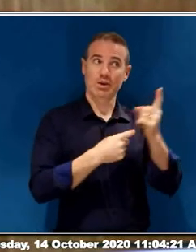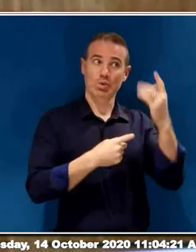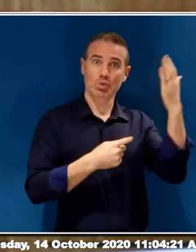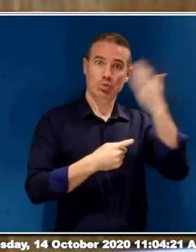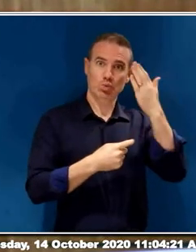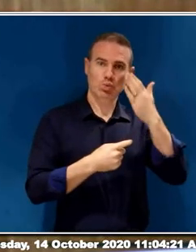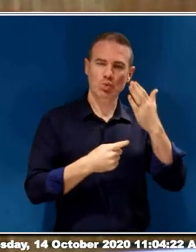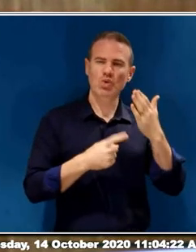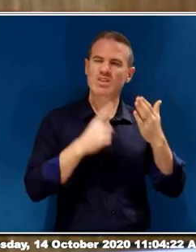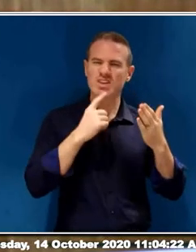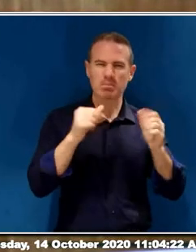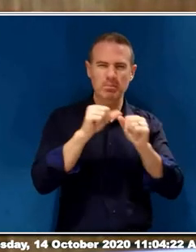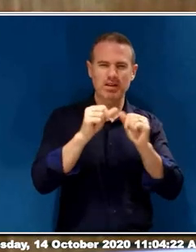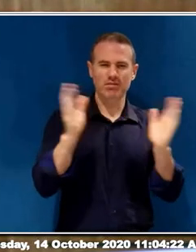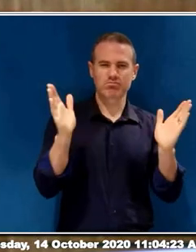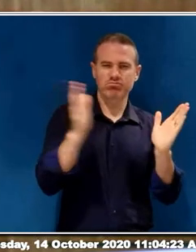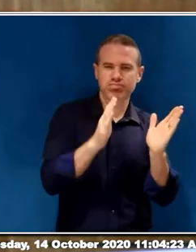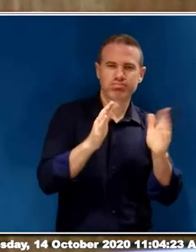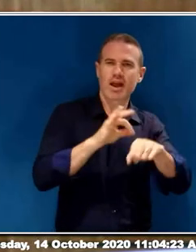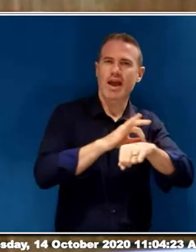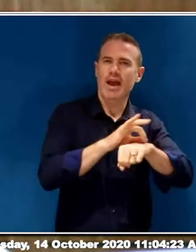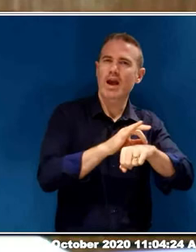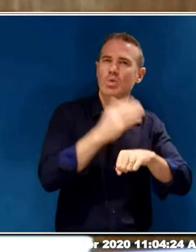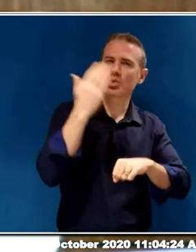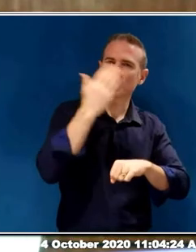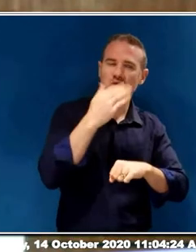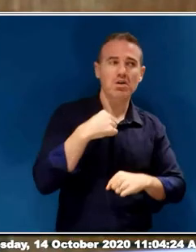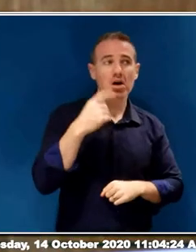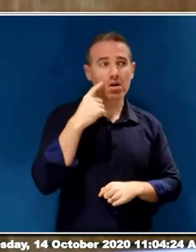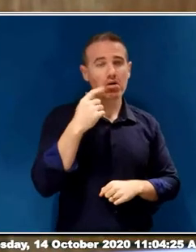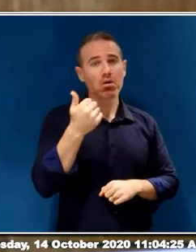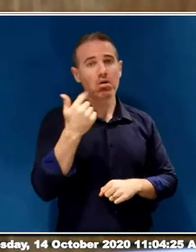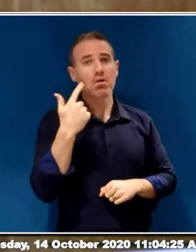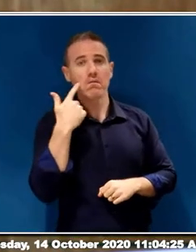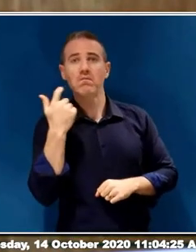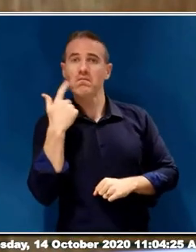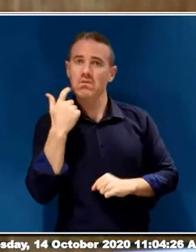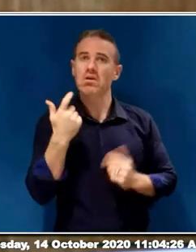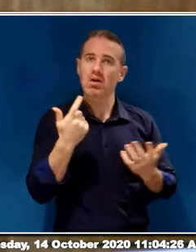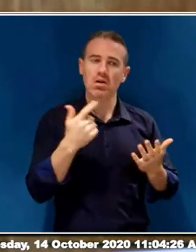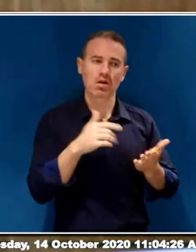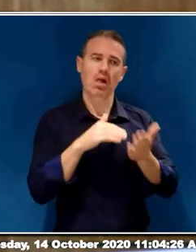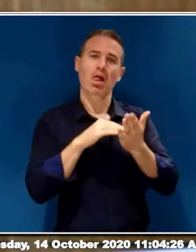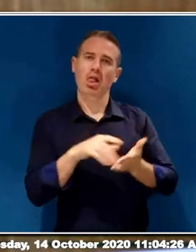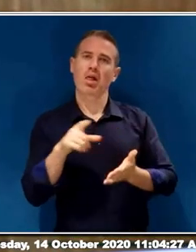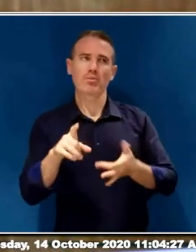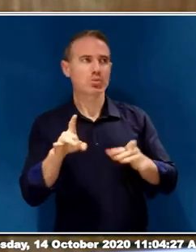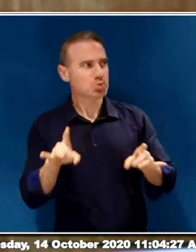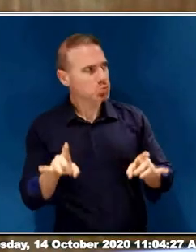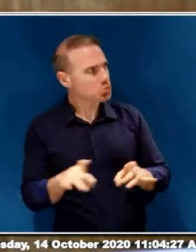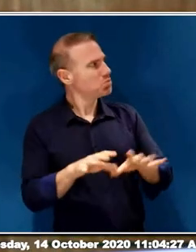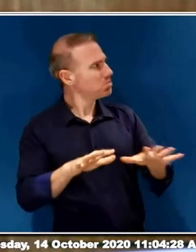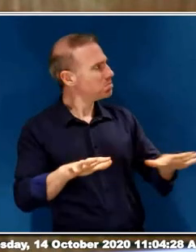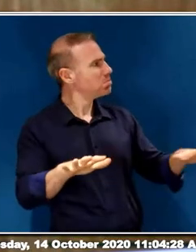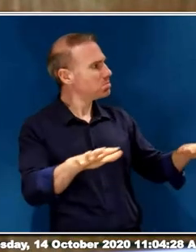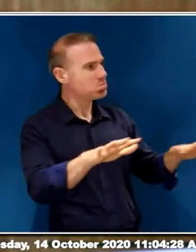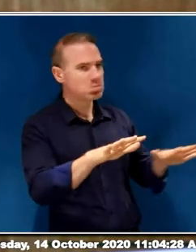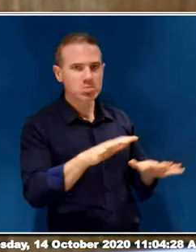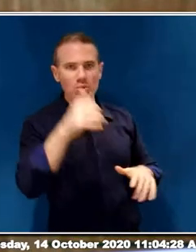to give him a little bit more time to get used to the physical environment, you know, the people at the school and just the change in routine.